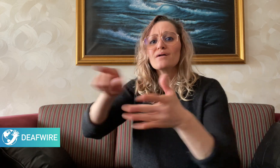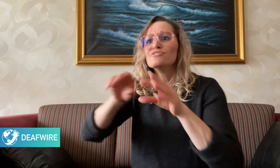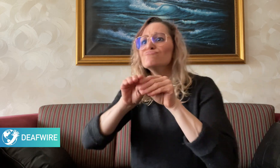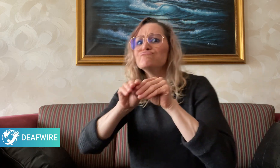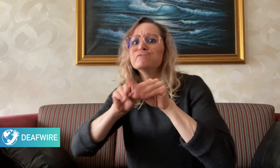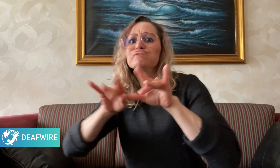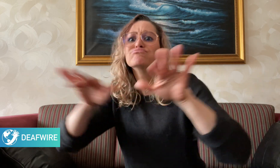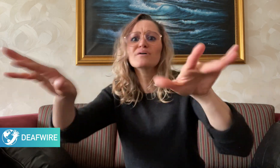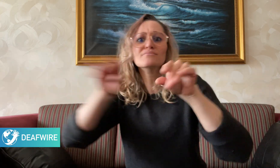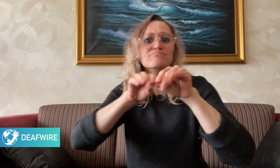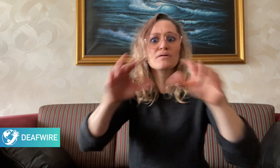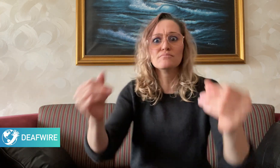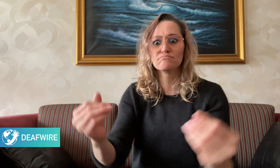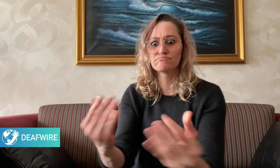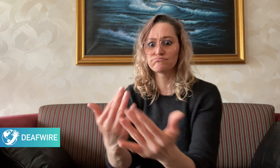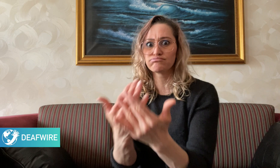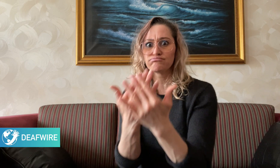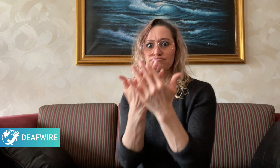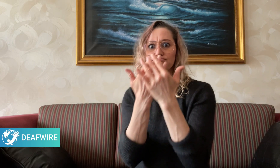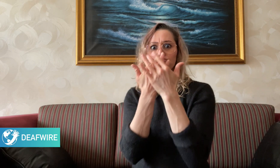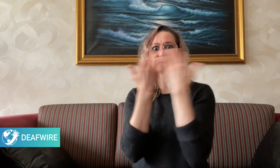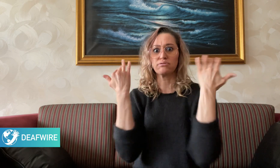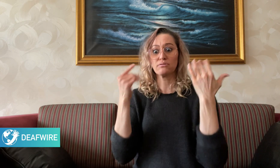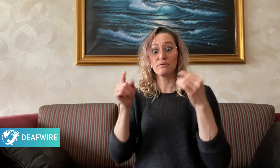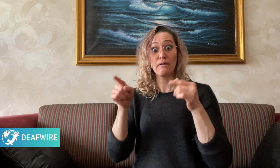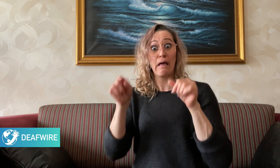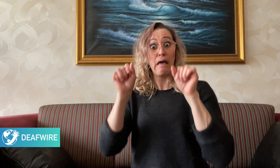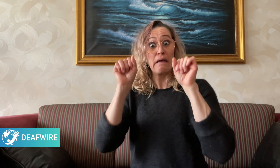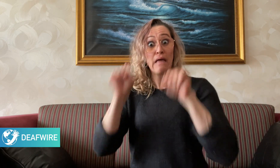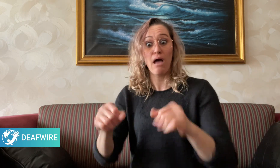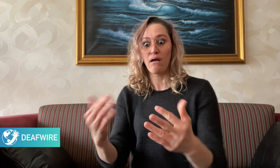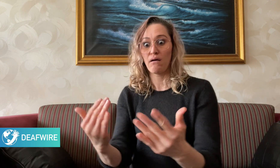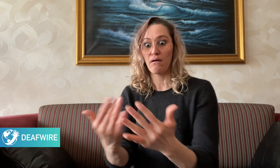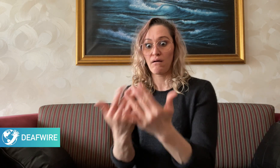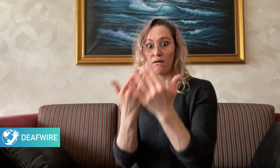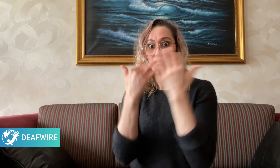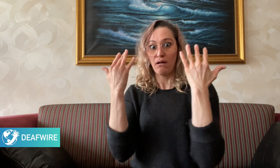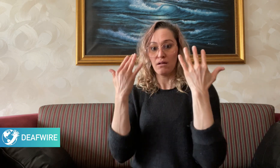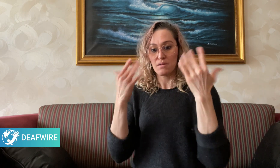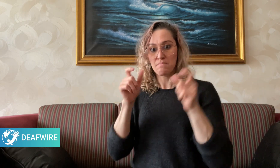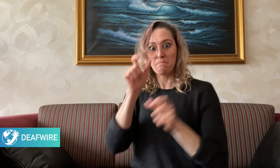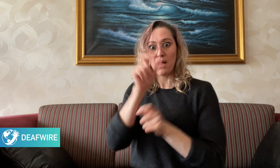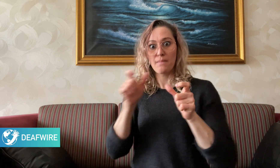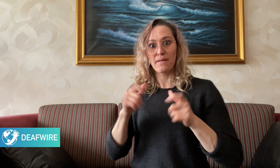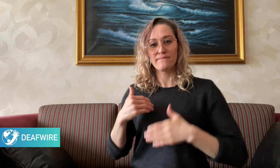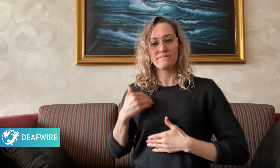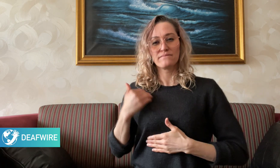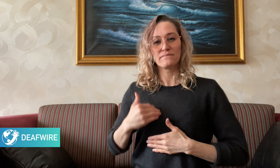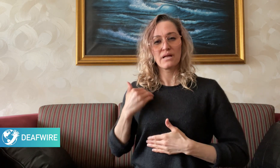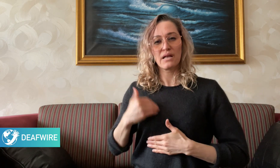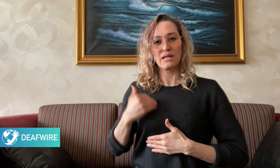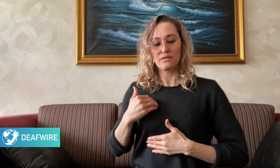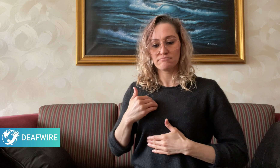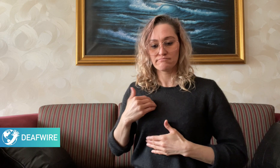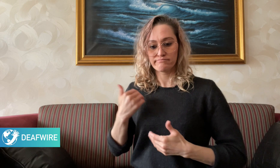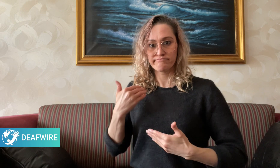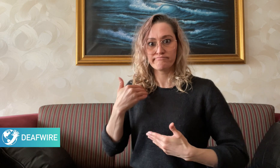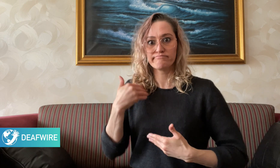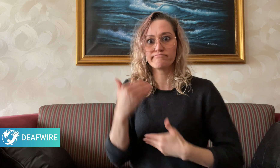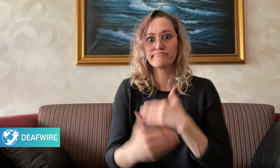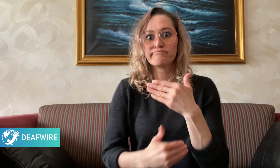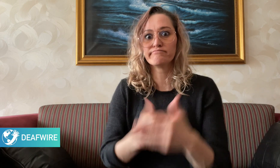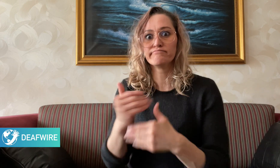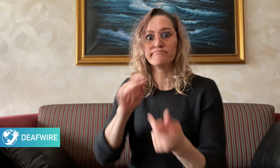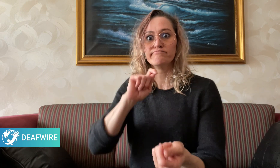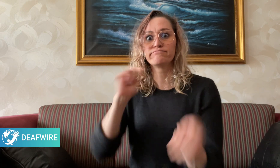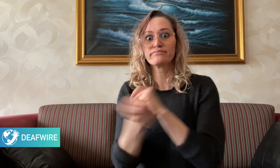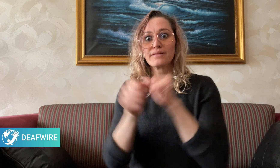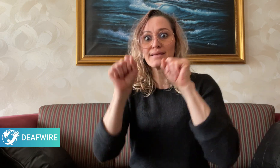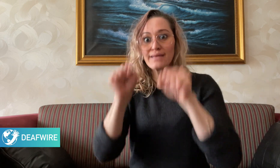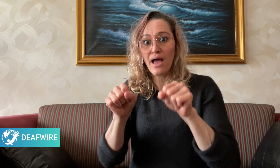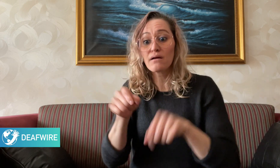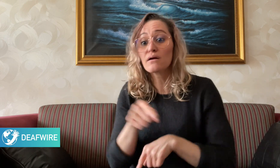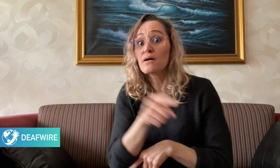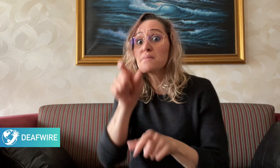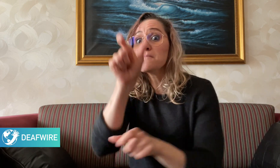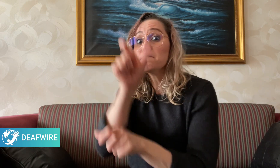feelings and actions are called “influencers”. An example of this